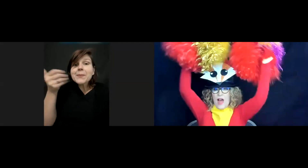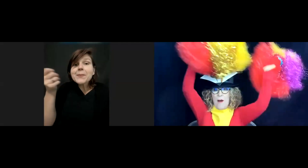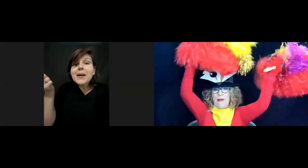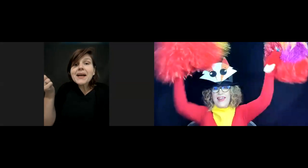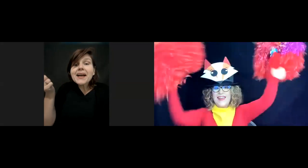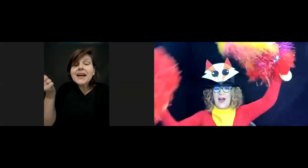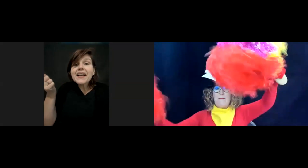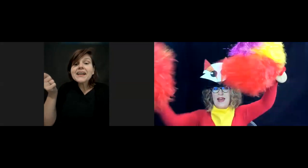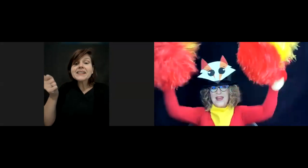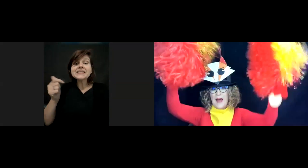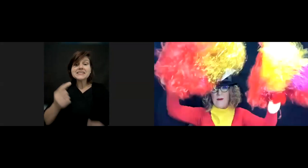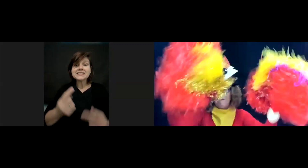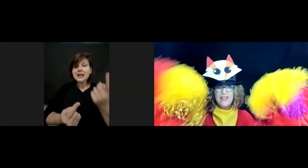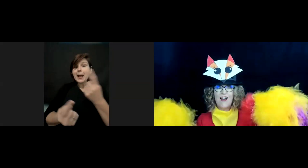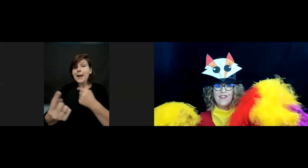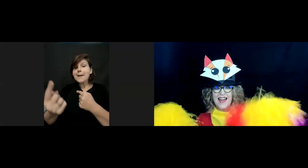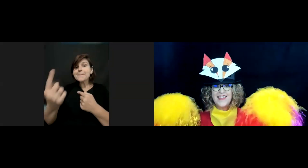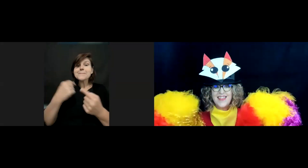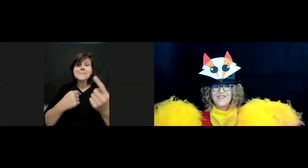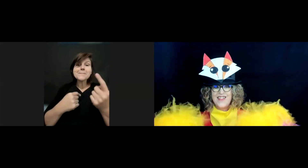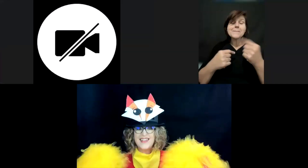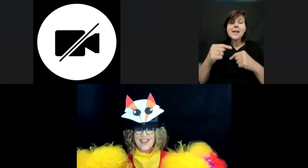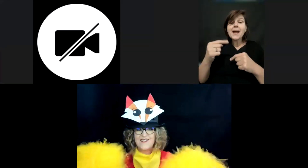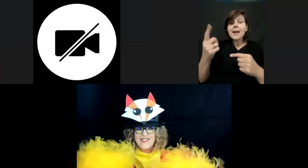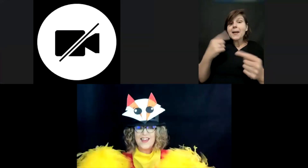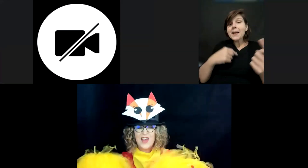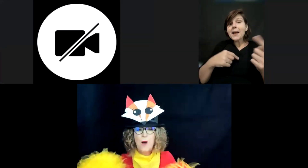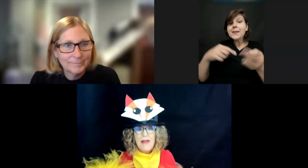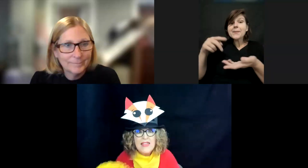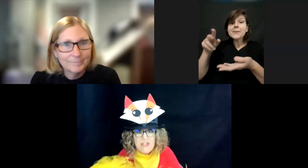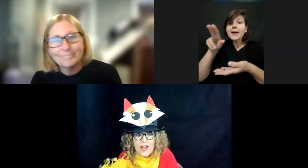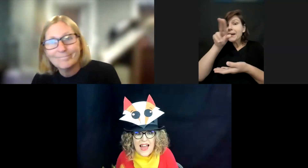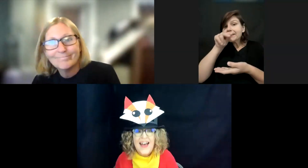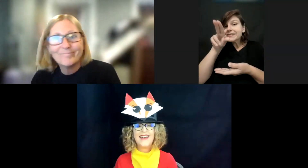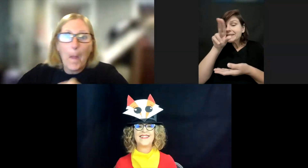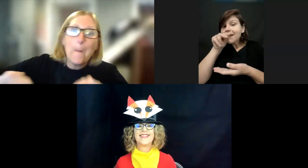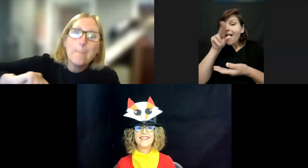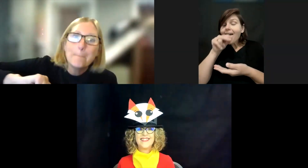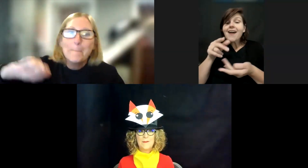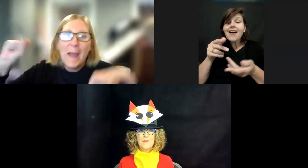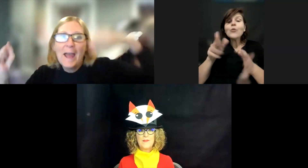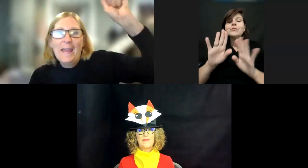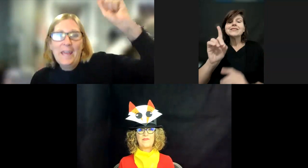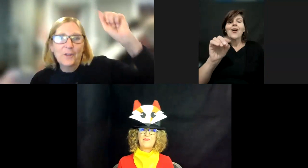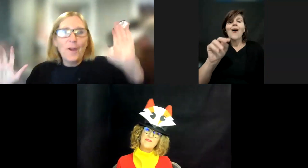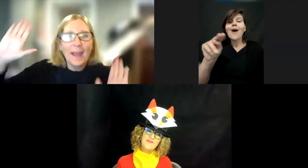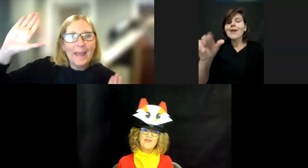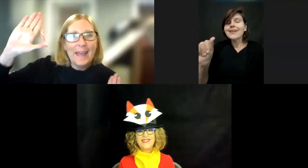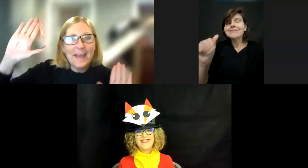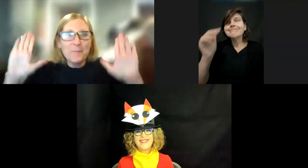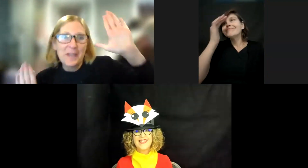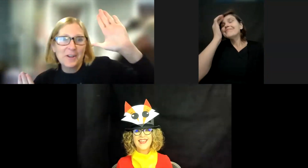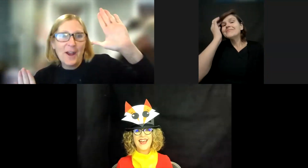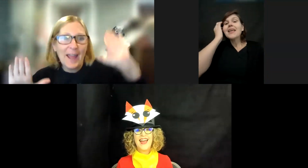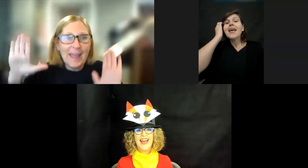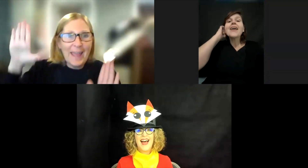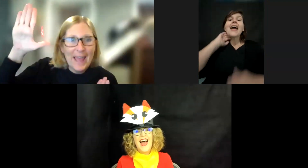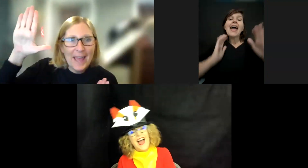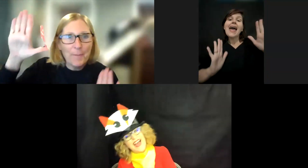Come in, come in, come in, Donna! Donna, Donna, come in, Donna! Here I am!